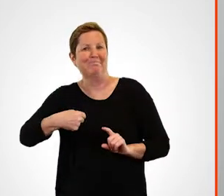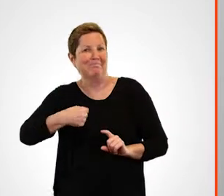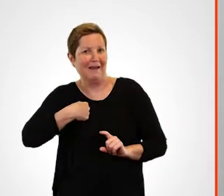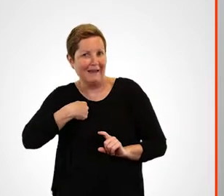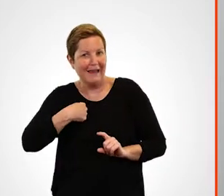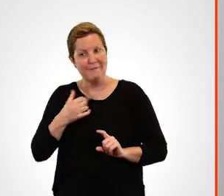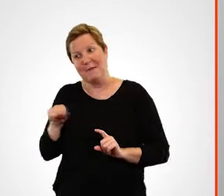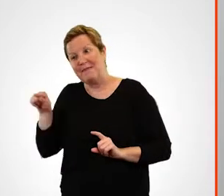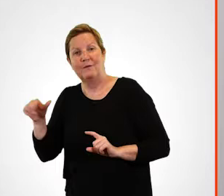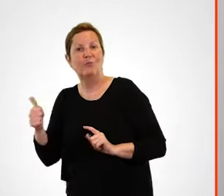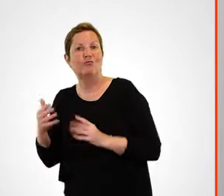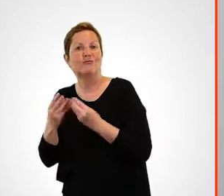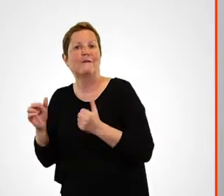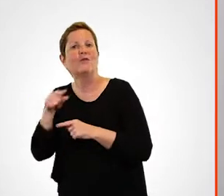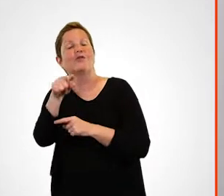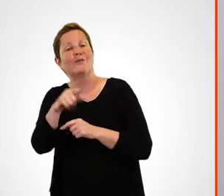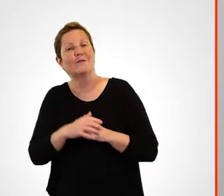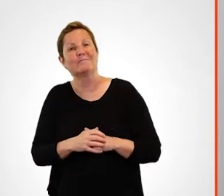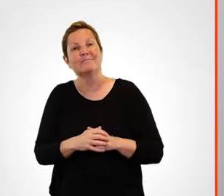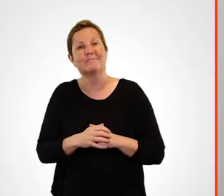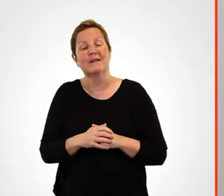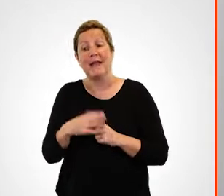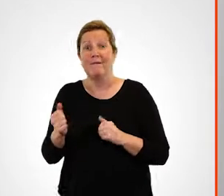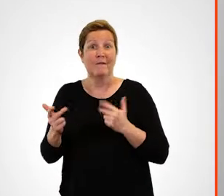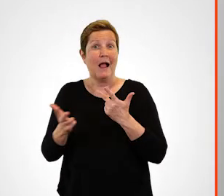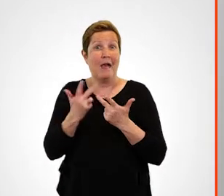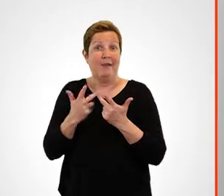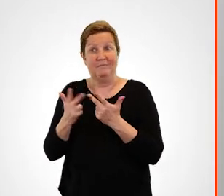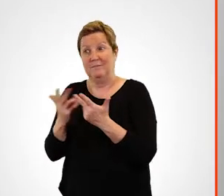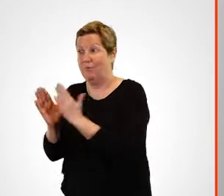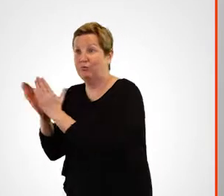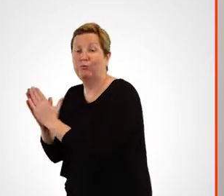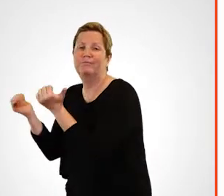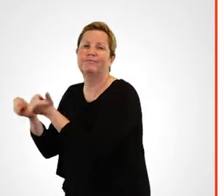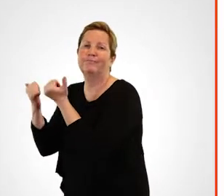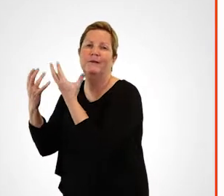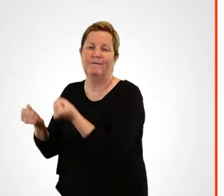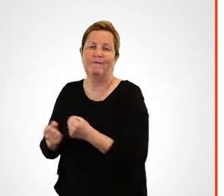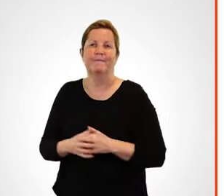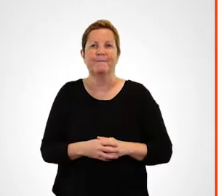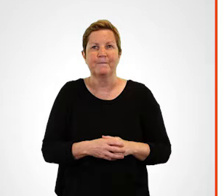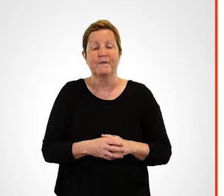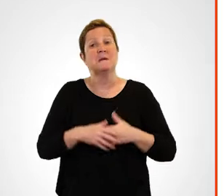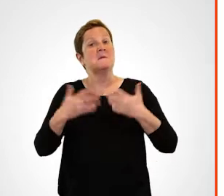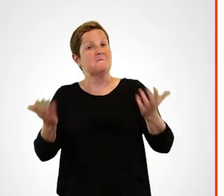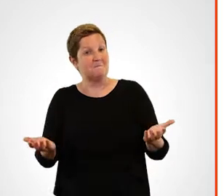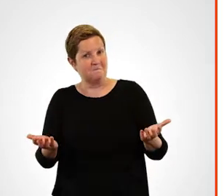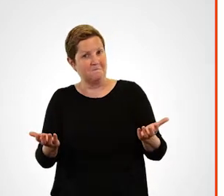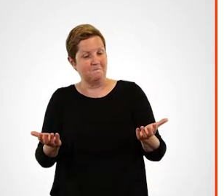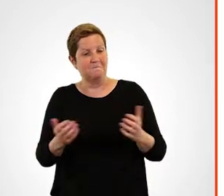and that might be a good resource for you, although there are others also. So let's take a look now